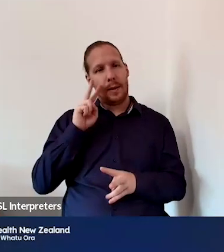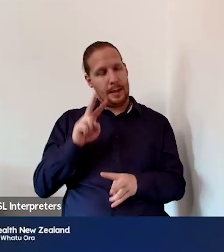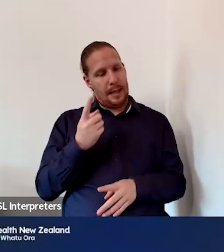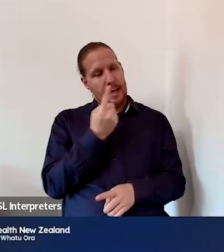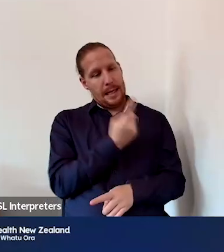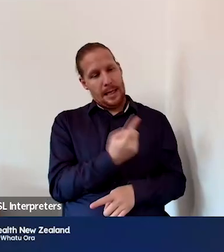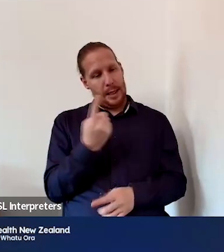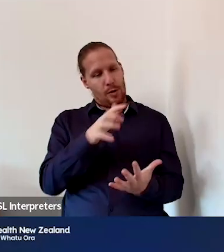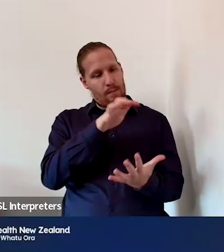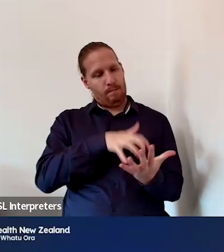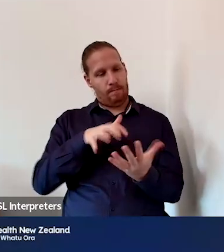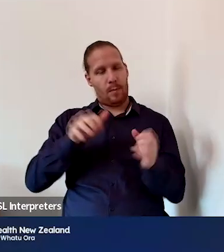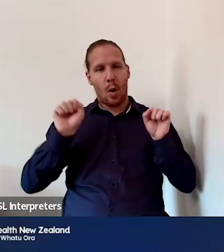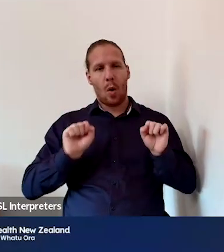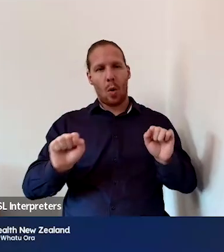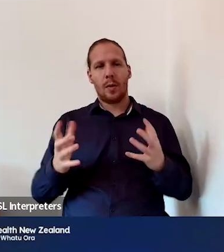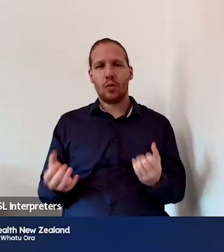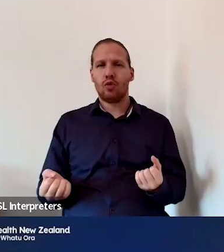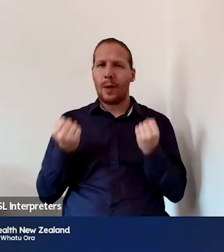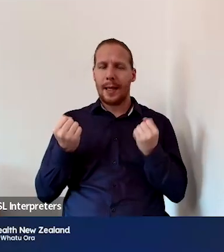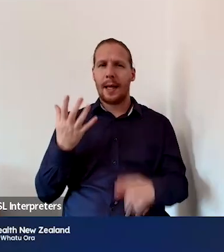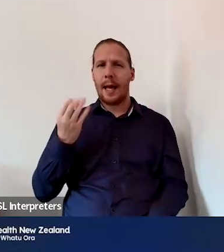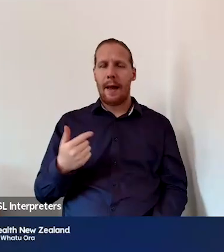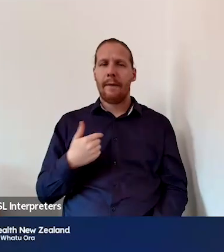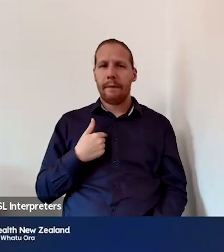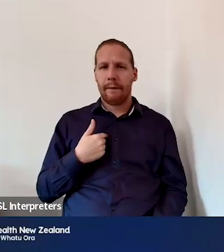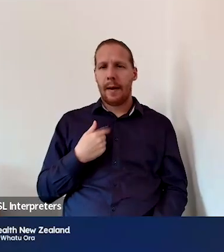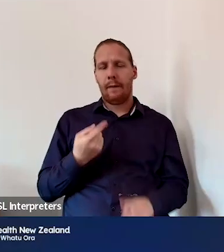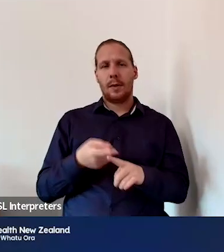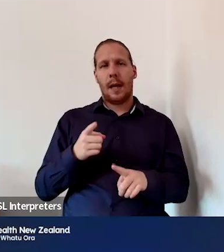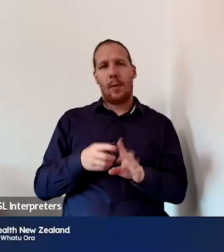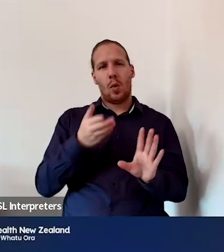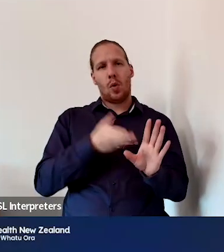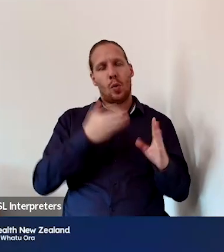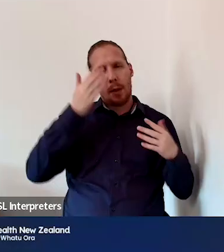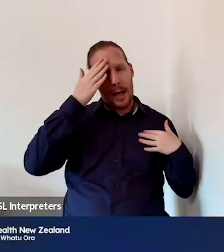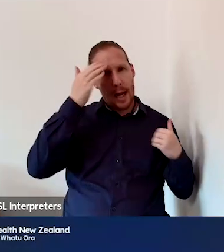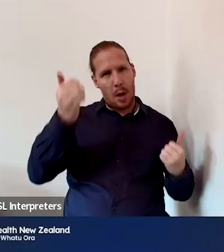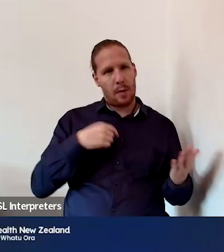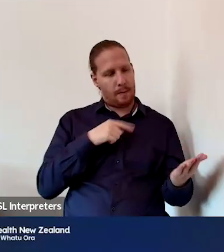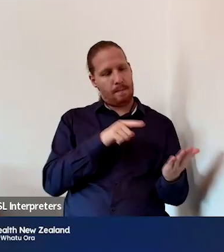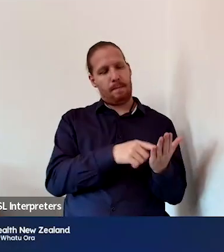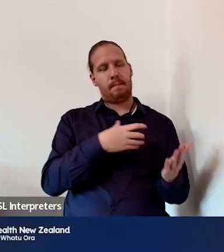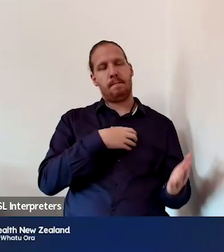So, for example, the Youth Health and Wellbeing Survey, has more about substance use in it.